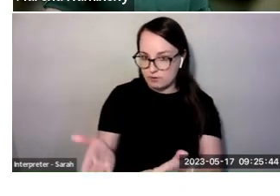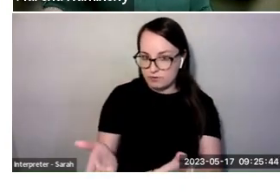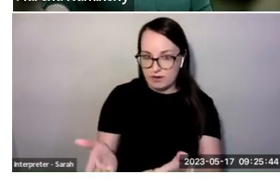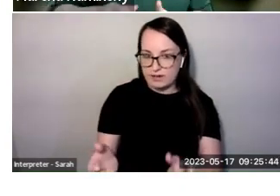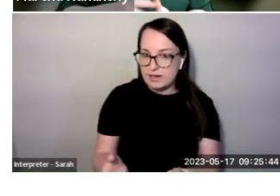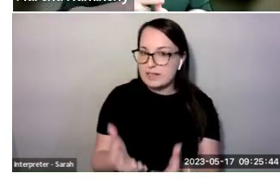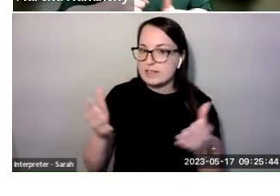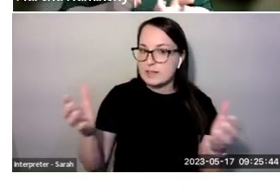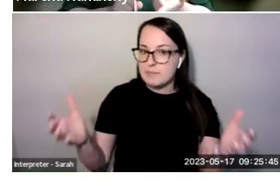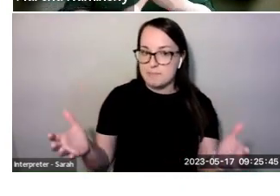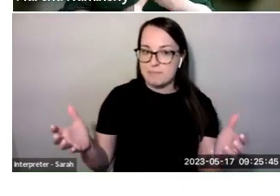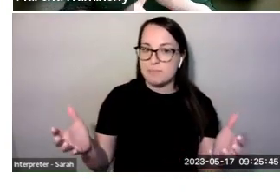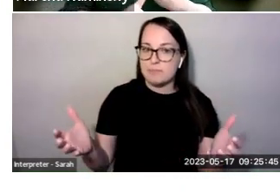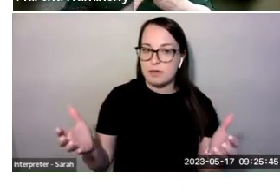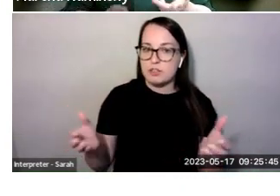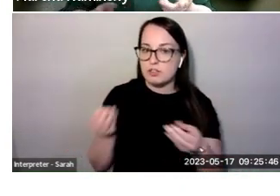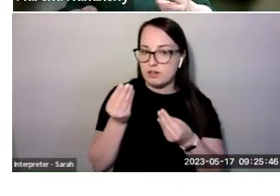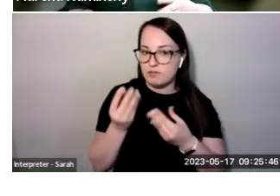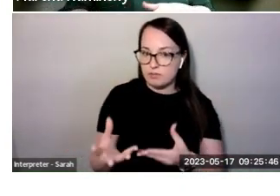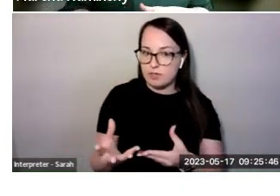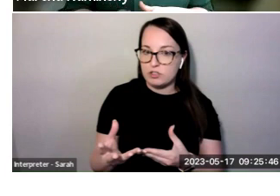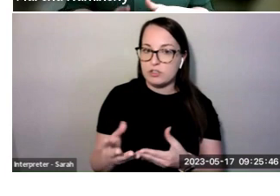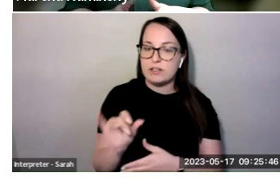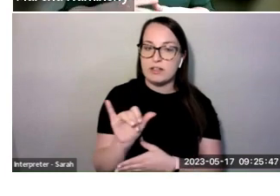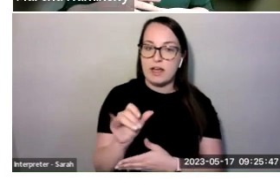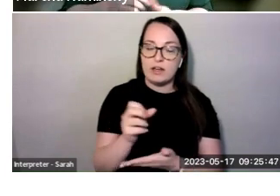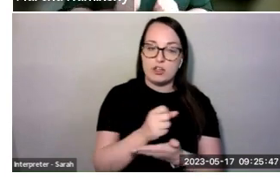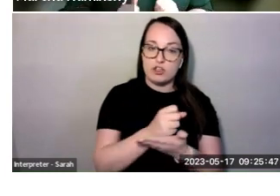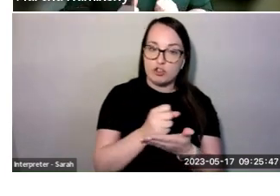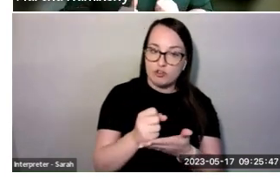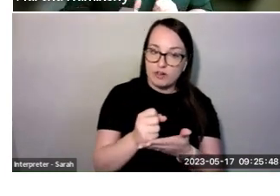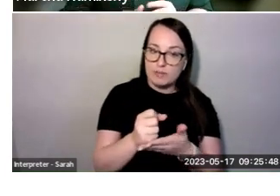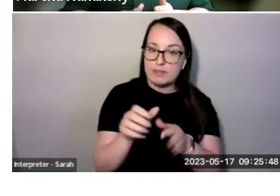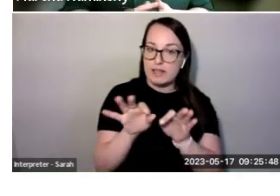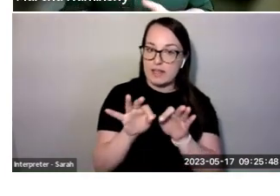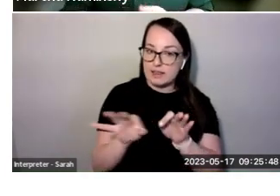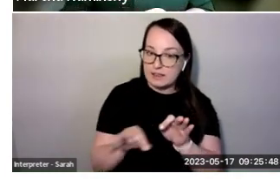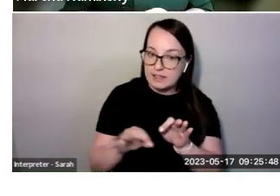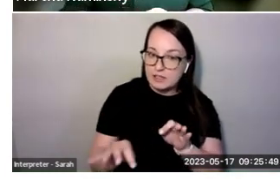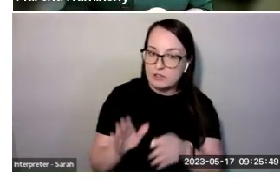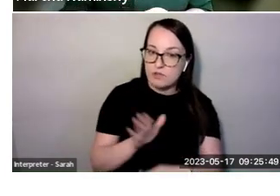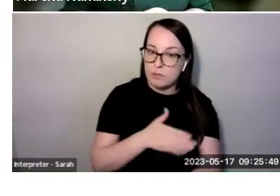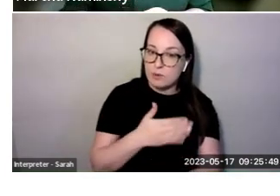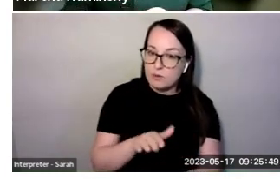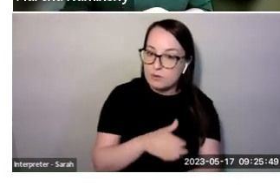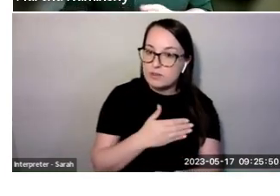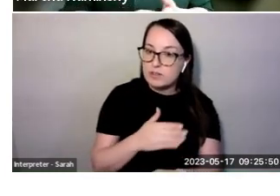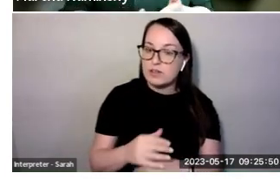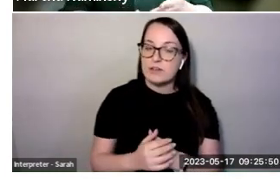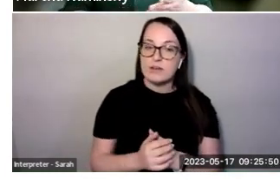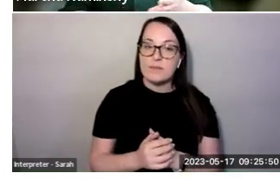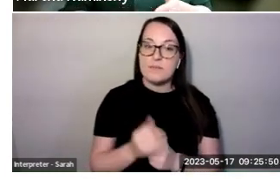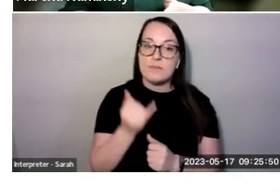For interpreters, if you can, provide as much prep material as possible such as scripts, lyrics, if it's a